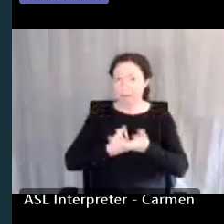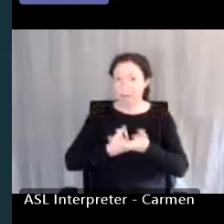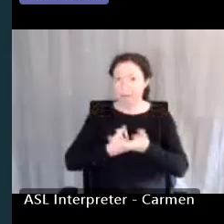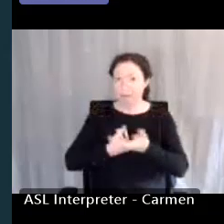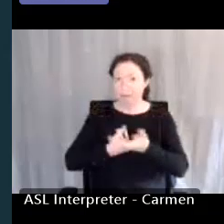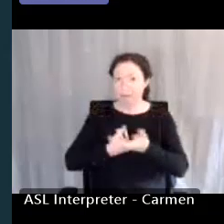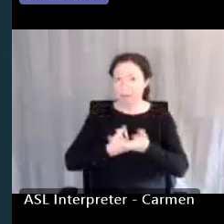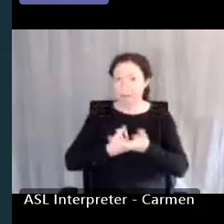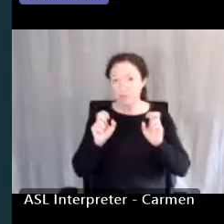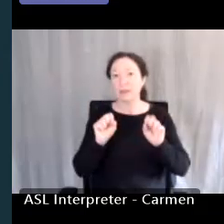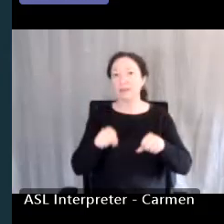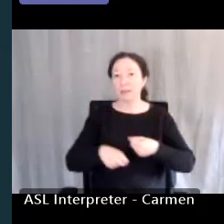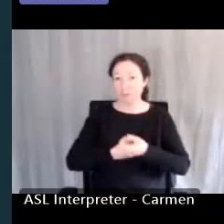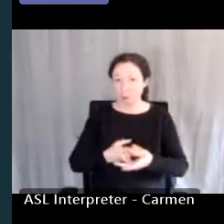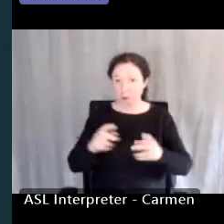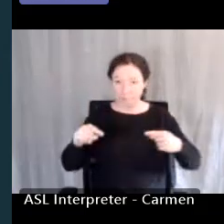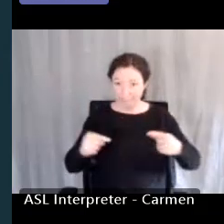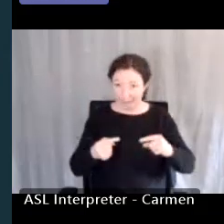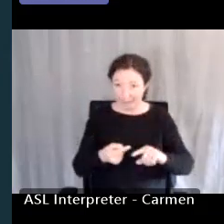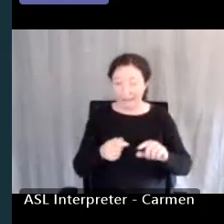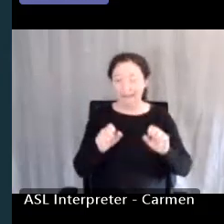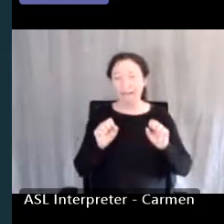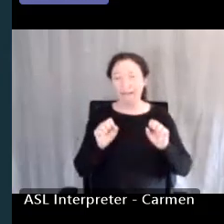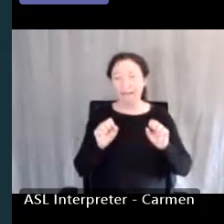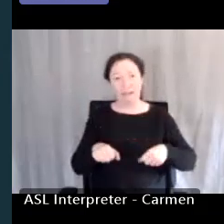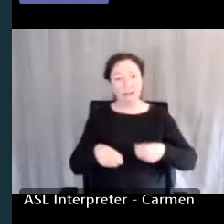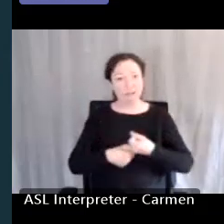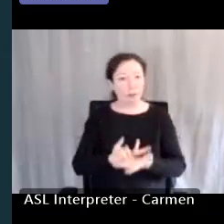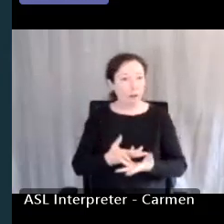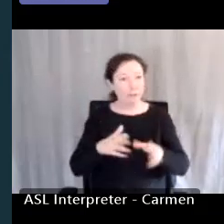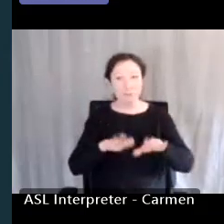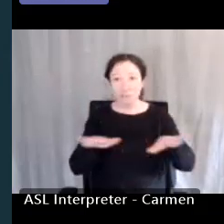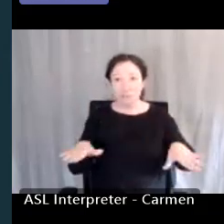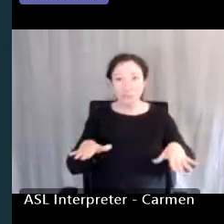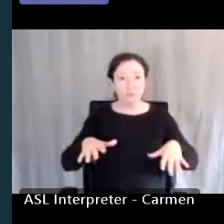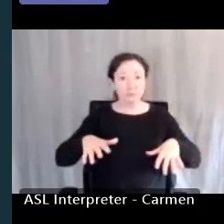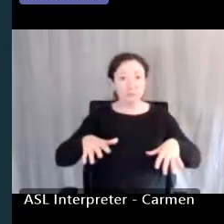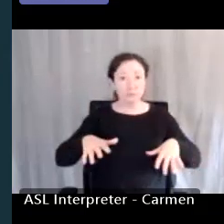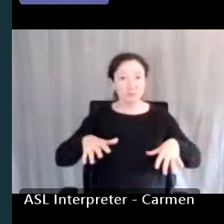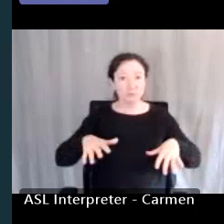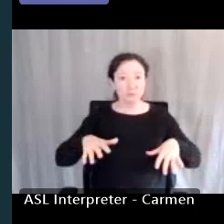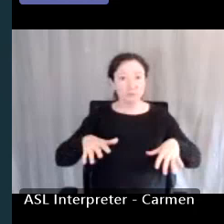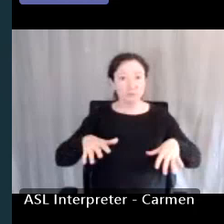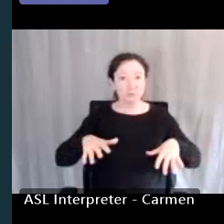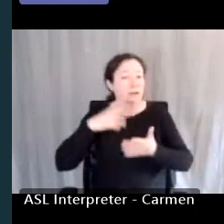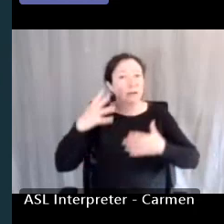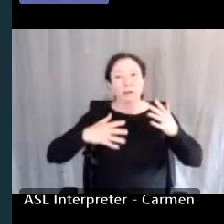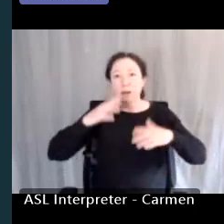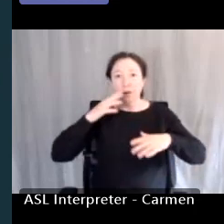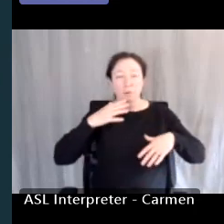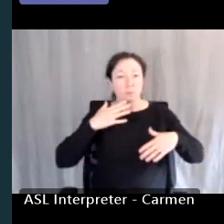And then, you know, this is where we see a lot of like hyperactivity in schools, you know, big, big mood swings or irritability.